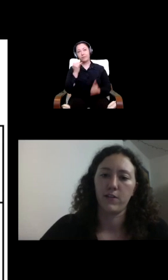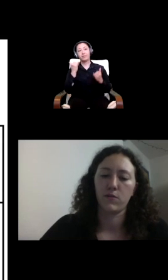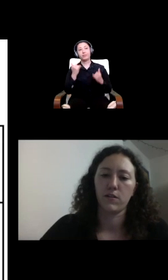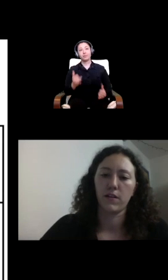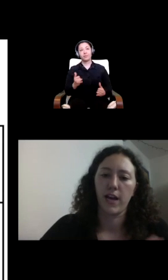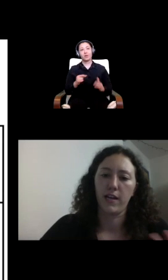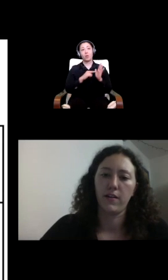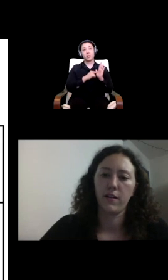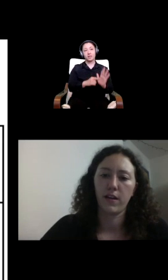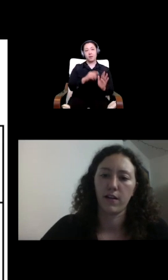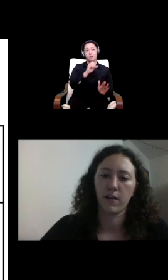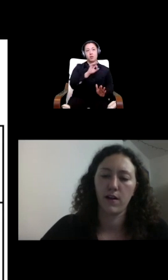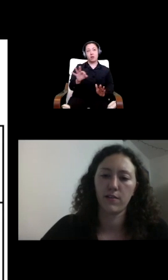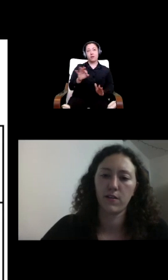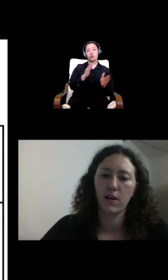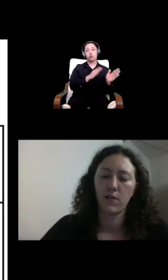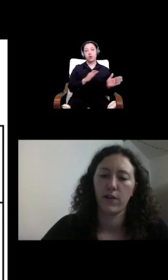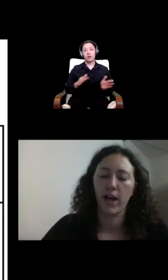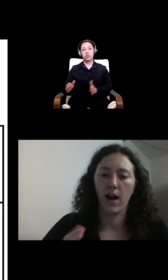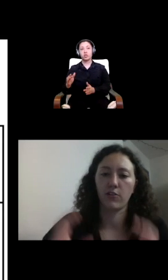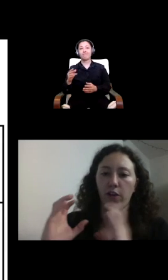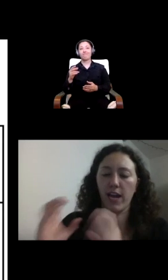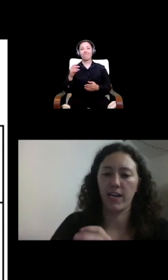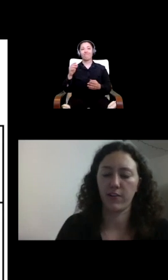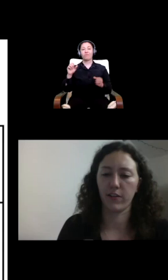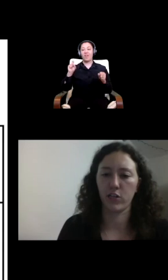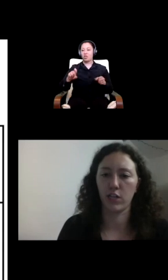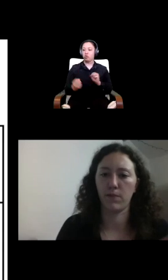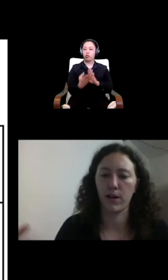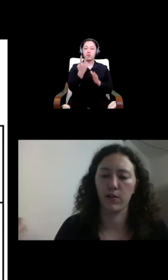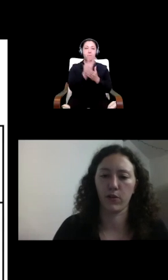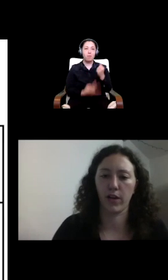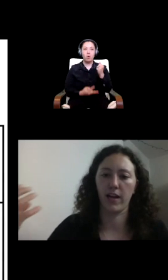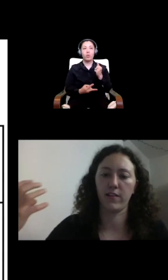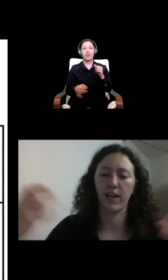visual and hearing loss. So not just looking at it in isolation but looking at it together